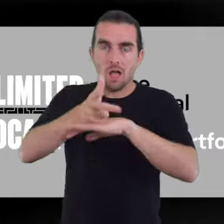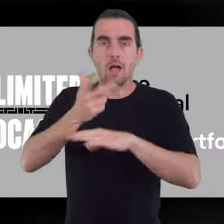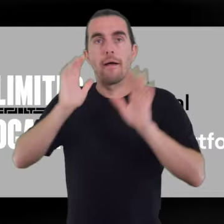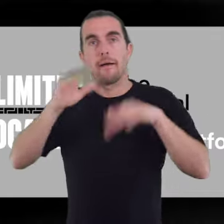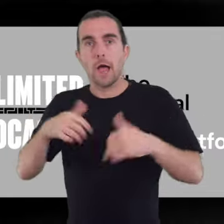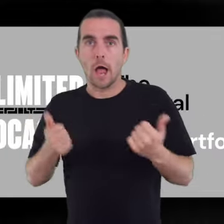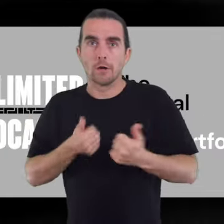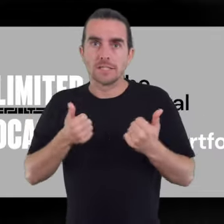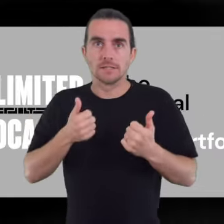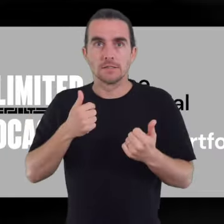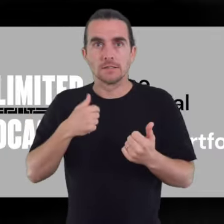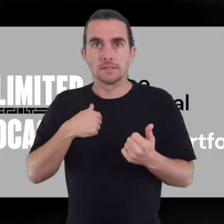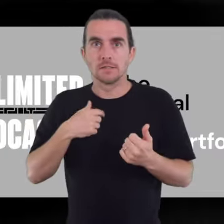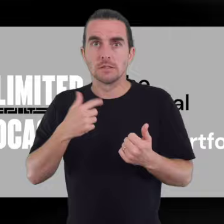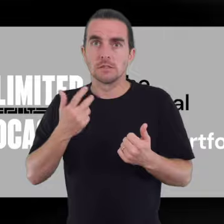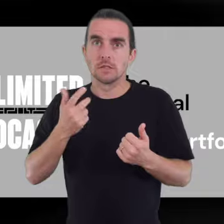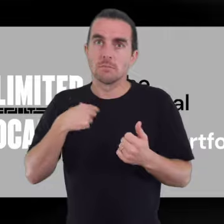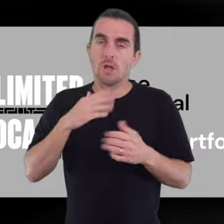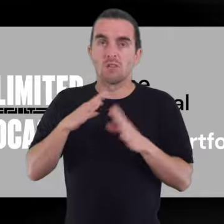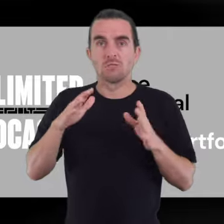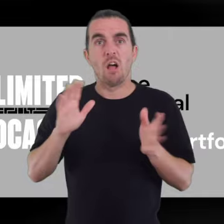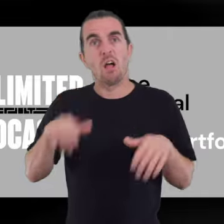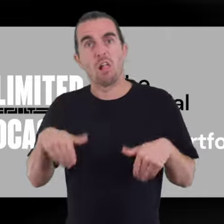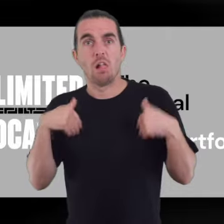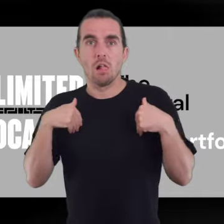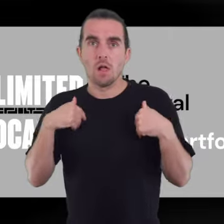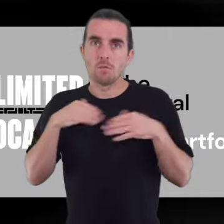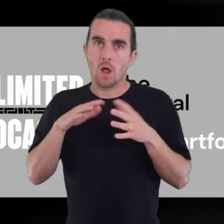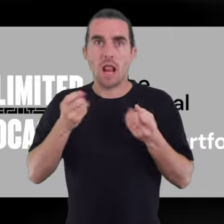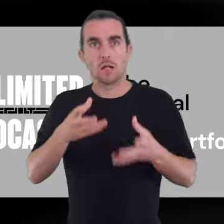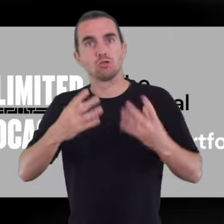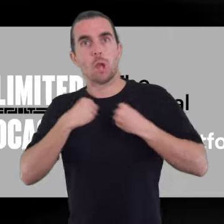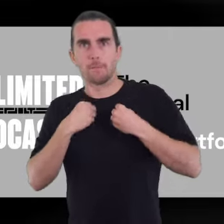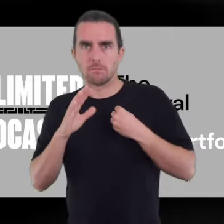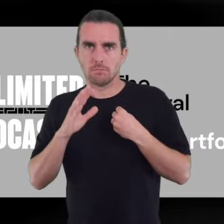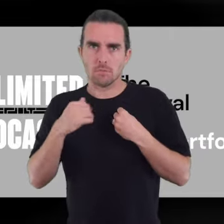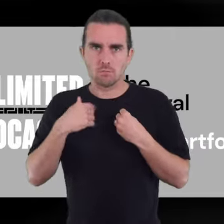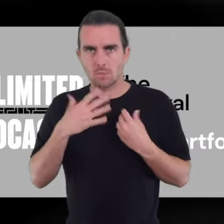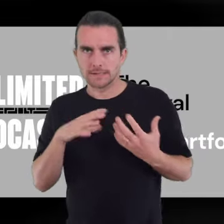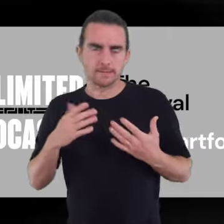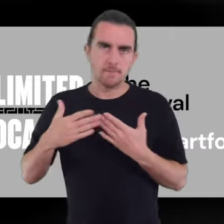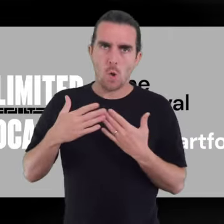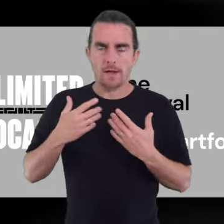I've actually not just been passive about this, and I'm not going to let it sit with me and stop me engaging. I'm starting to become active.